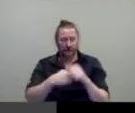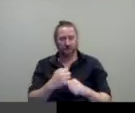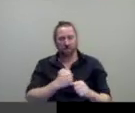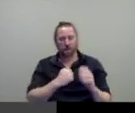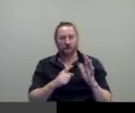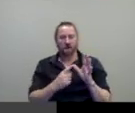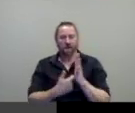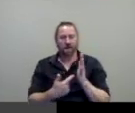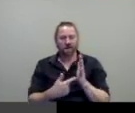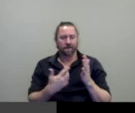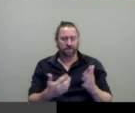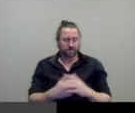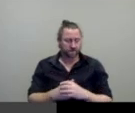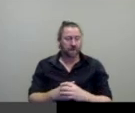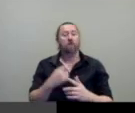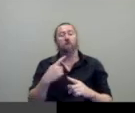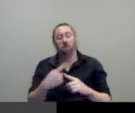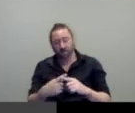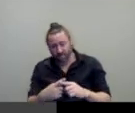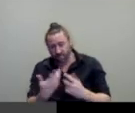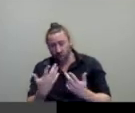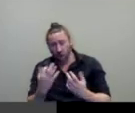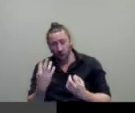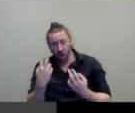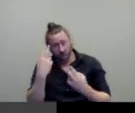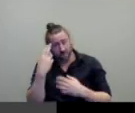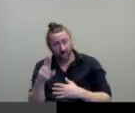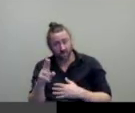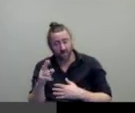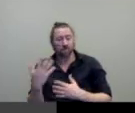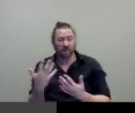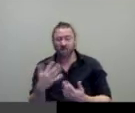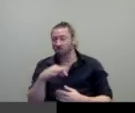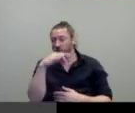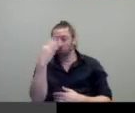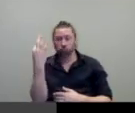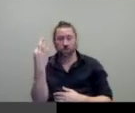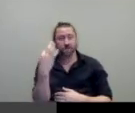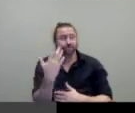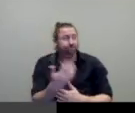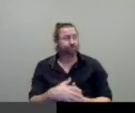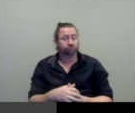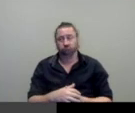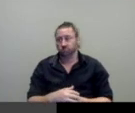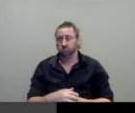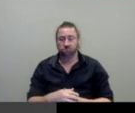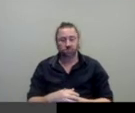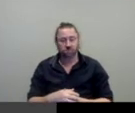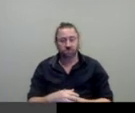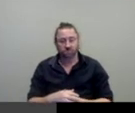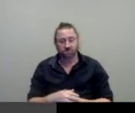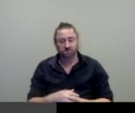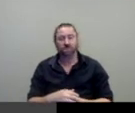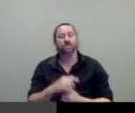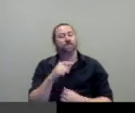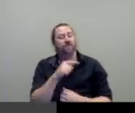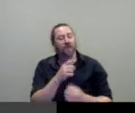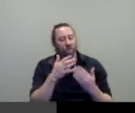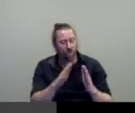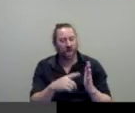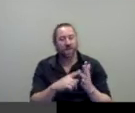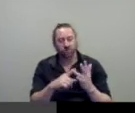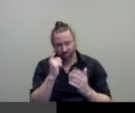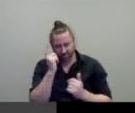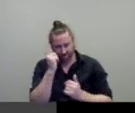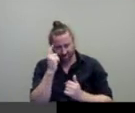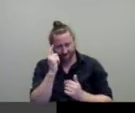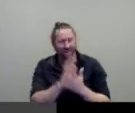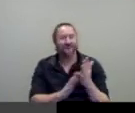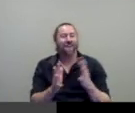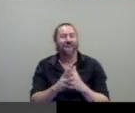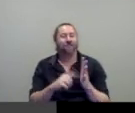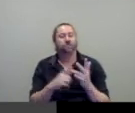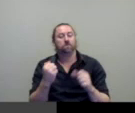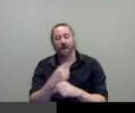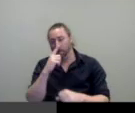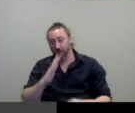convention of the non-descriptive untitled artwork in order to slip into the stream of circulating